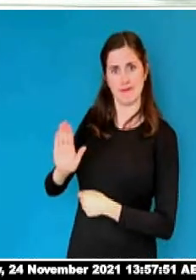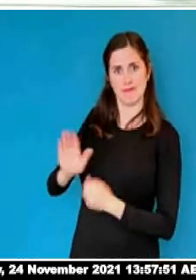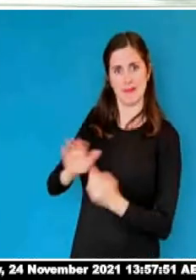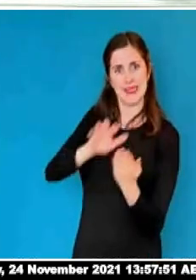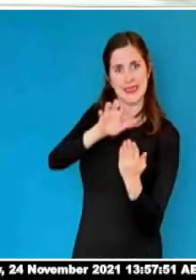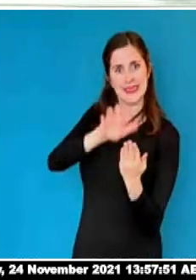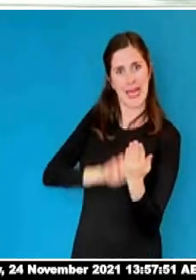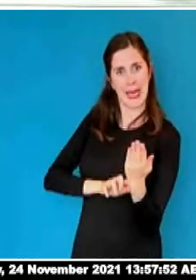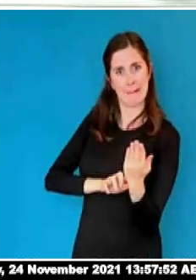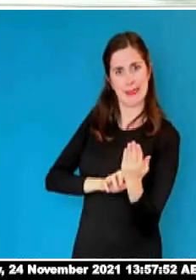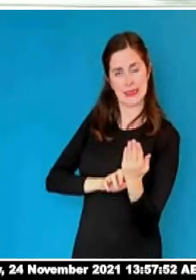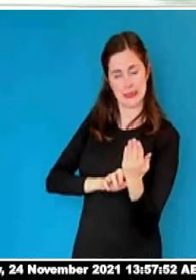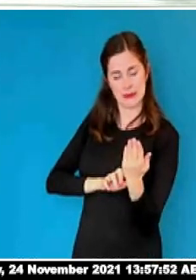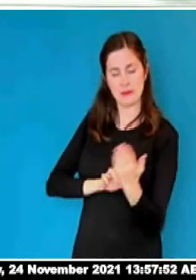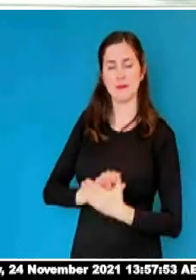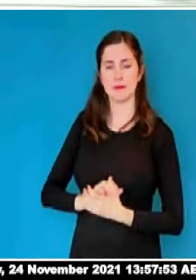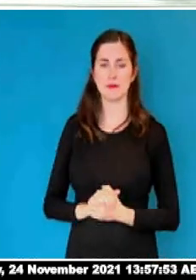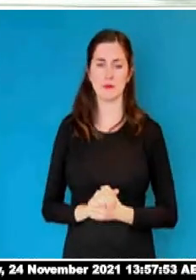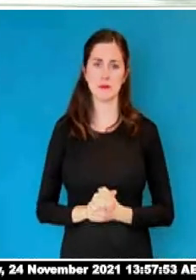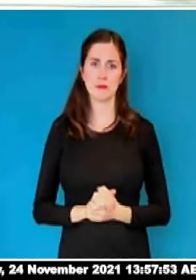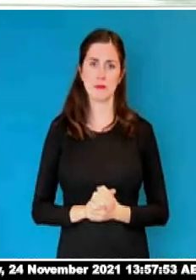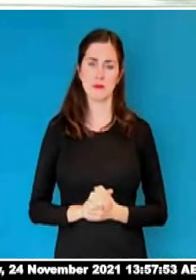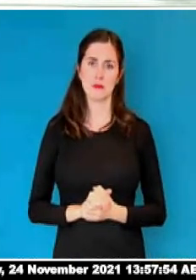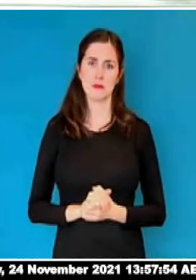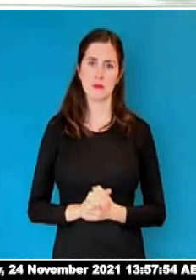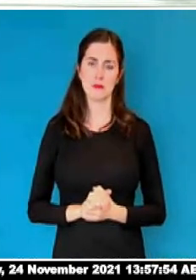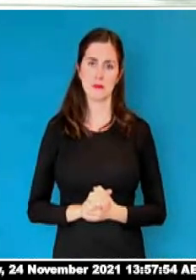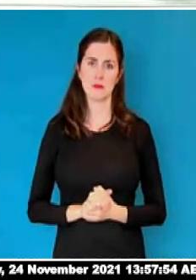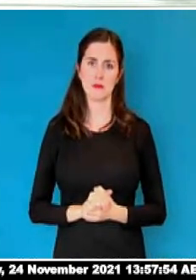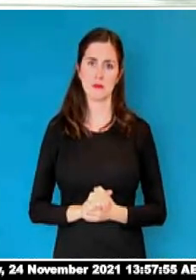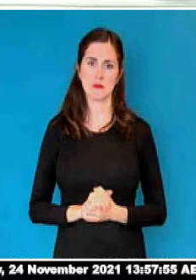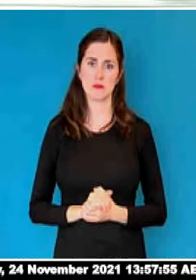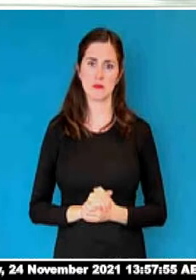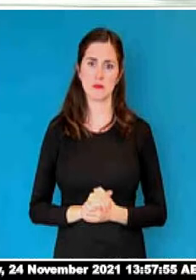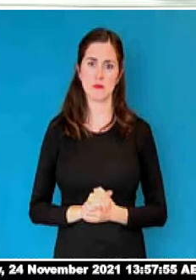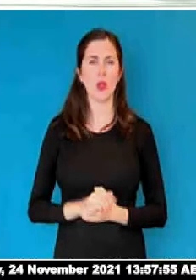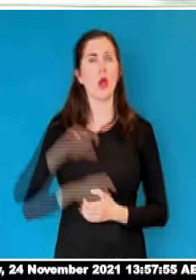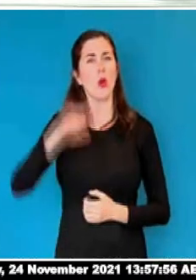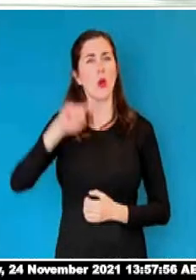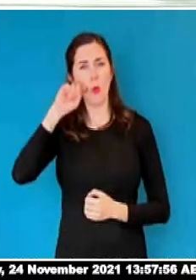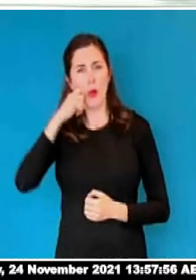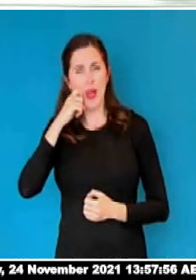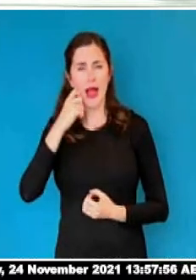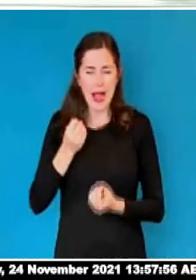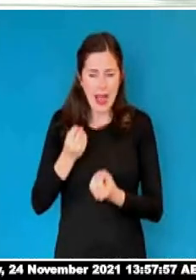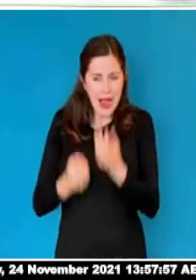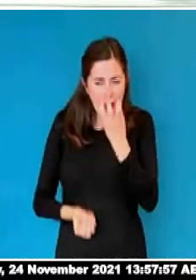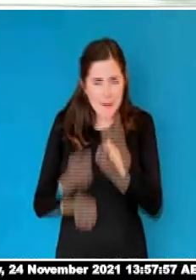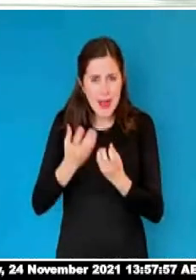witness statement and to explore the operation of the model health and safety